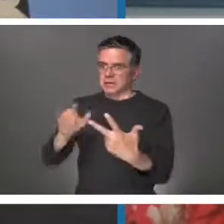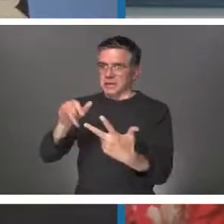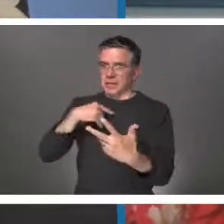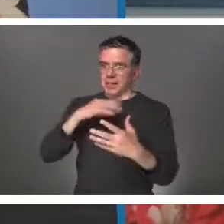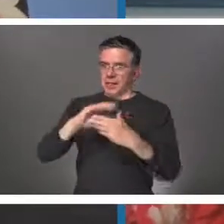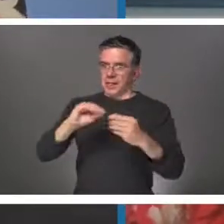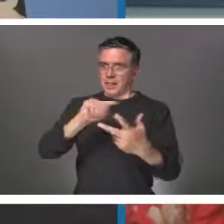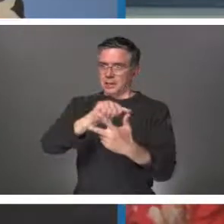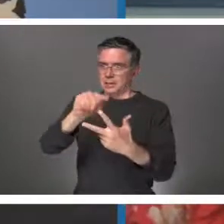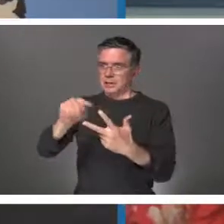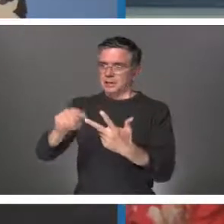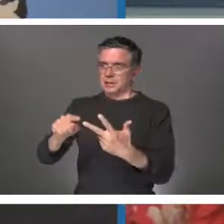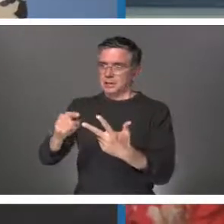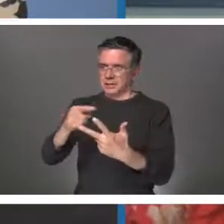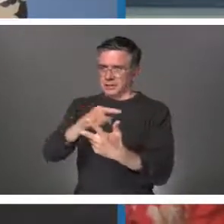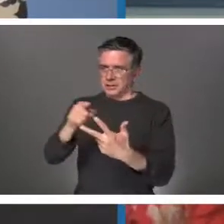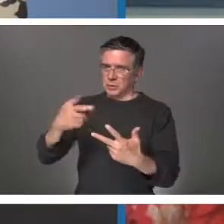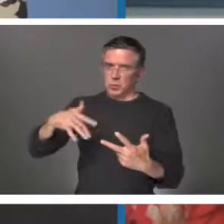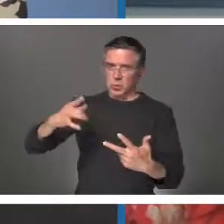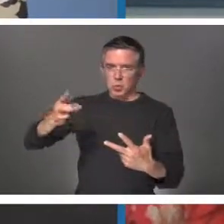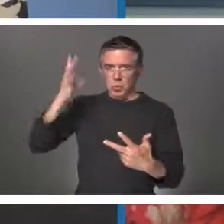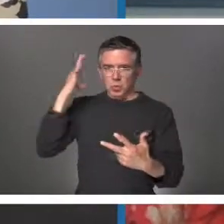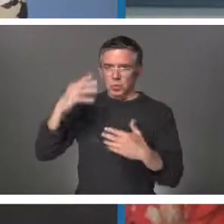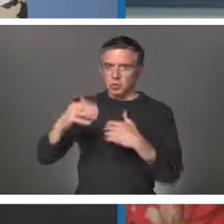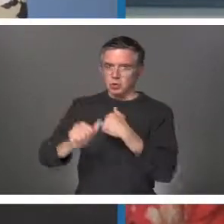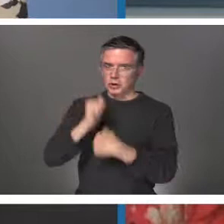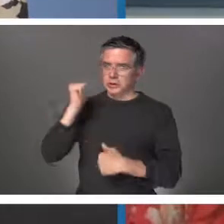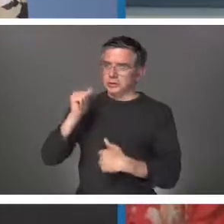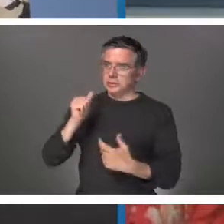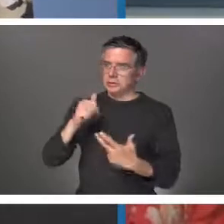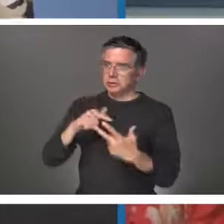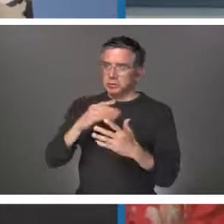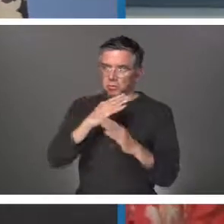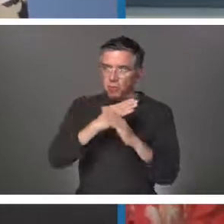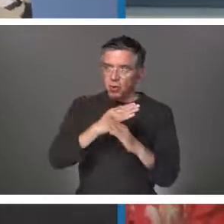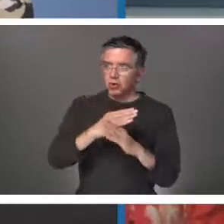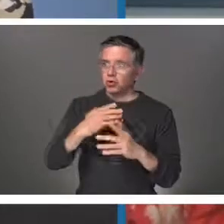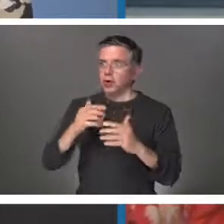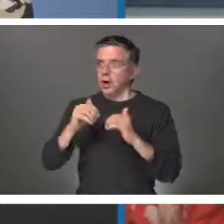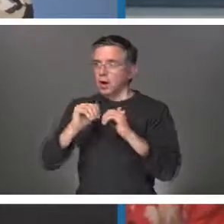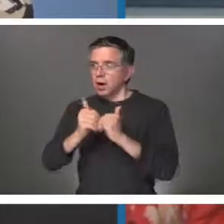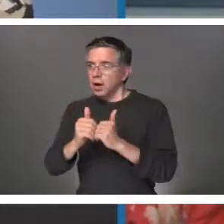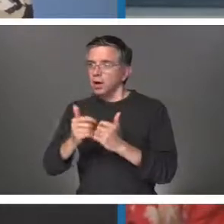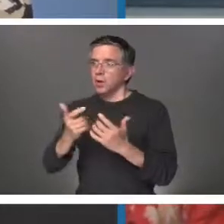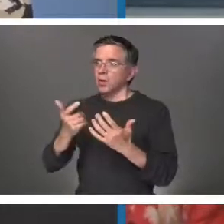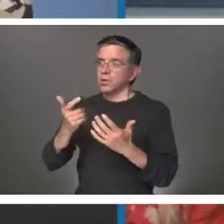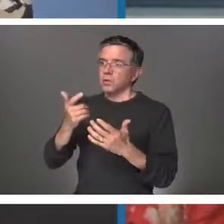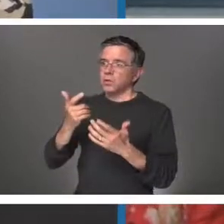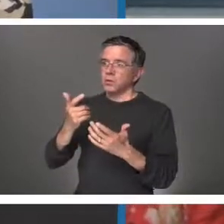or who have the most barriers in order to be vaccinated? So, yes, I know those conversations are happening